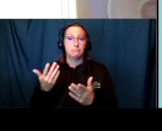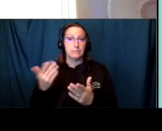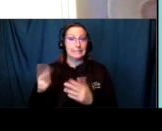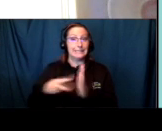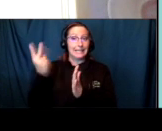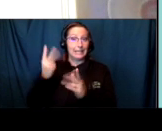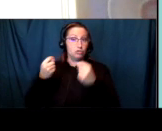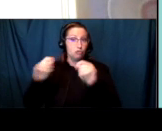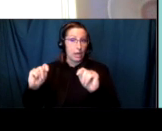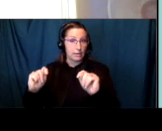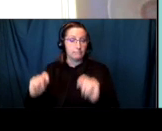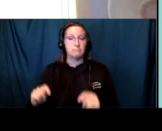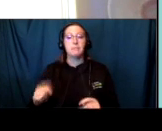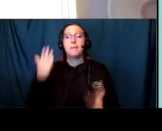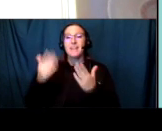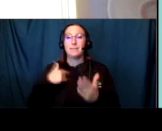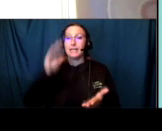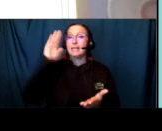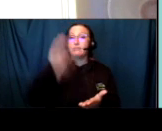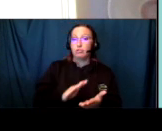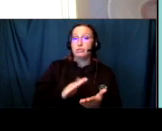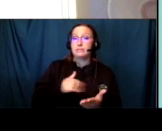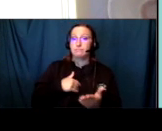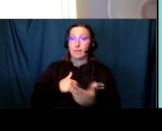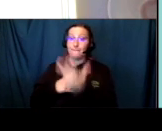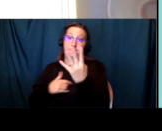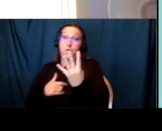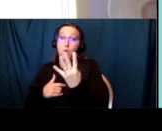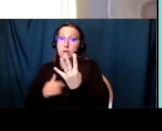Maybe I need to reduce my set size. Maybe instead of four animals, I bring it down